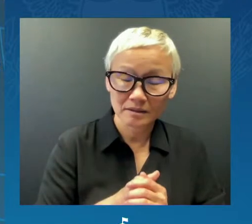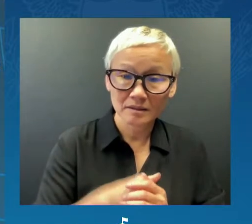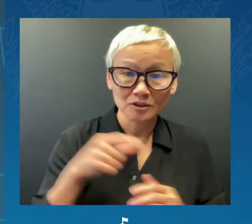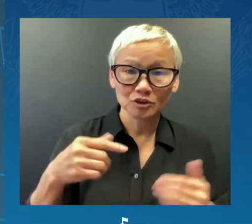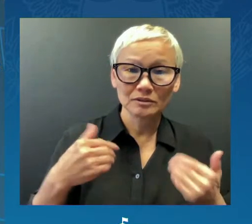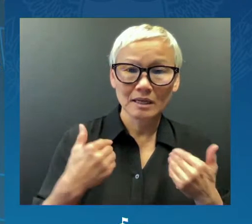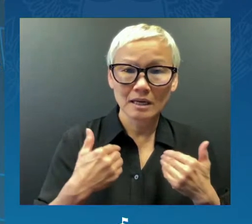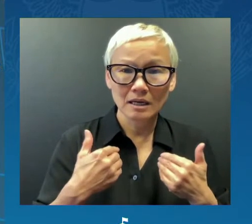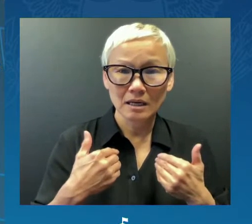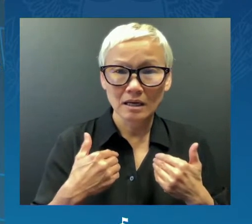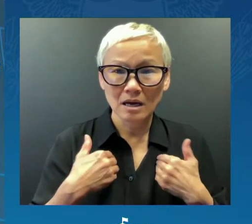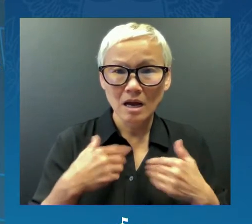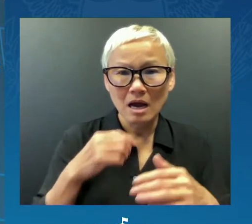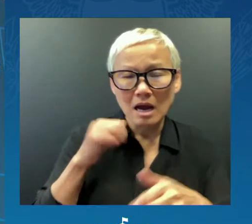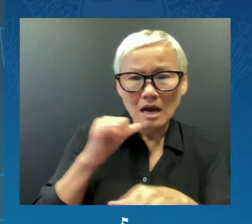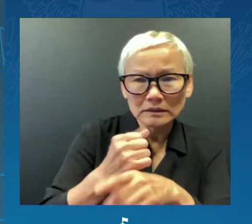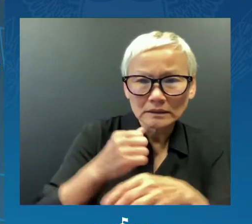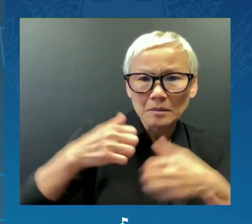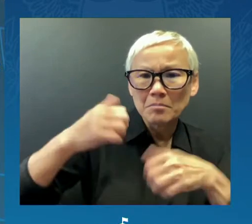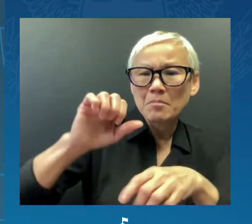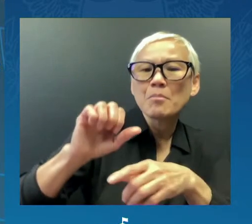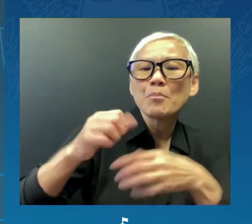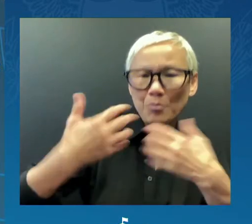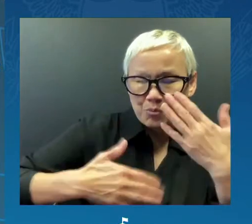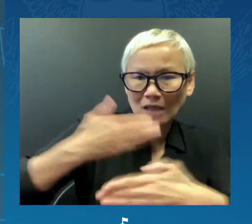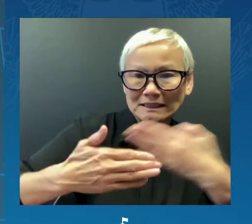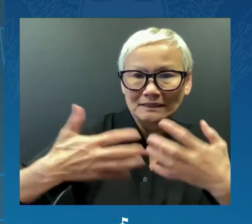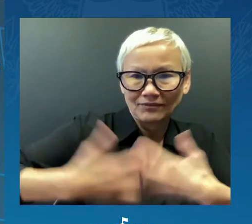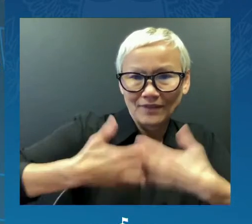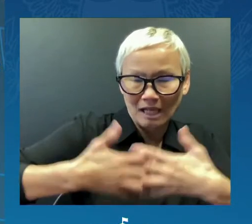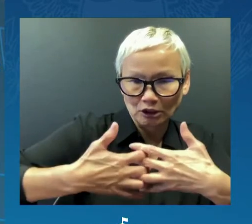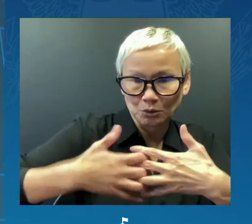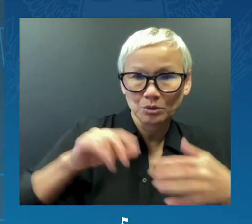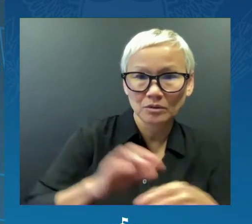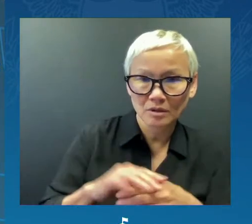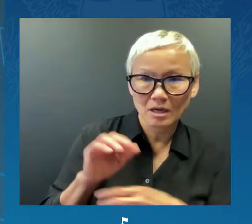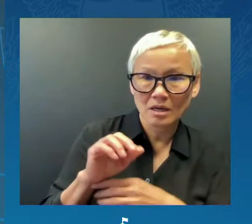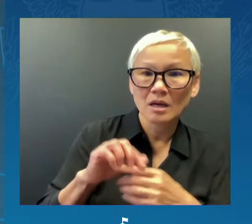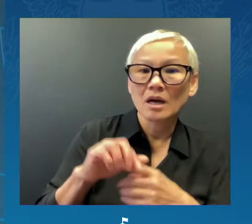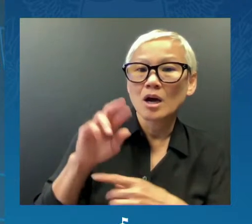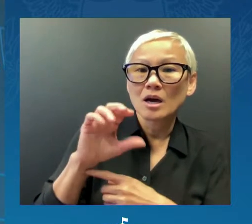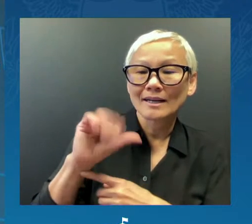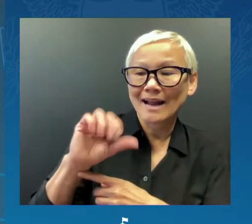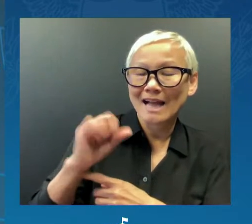Faso, is an alumna of this program. She secured a contract as a supplier for Costco.